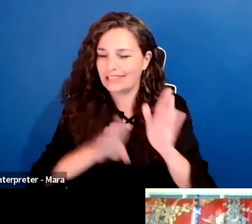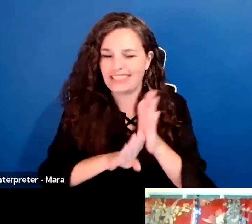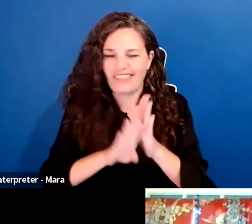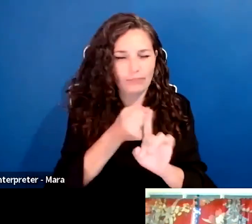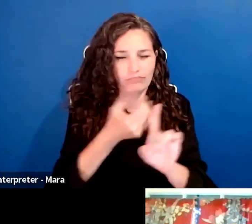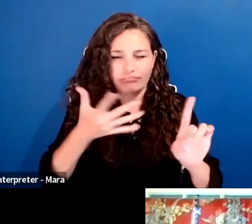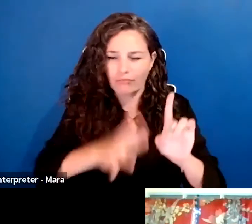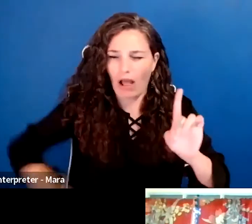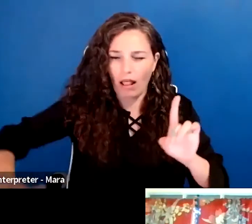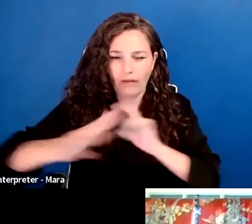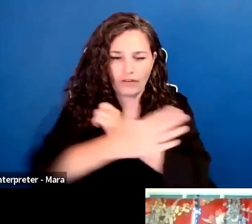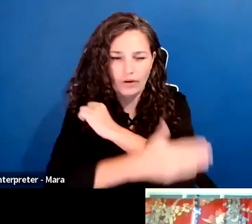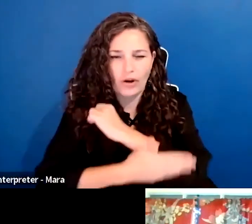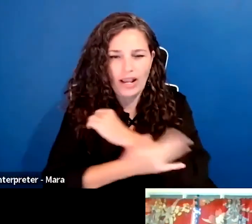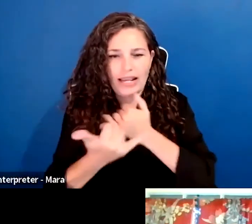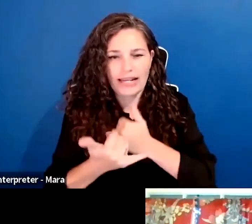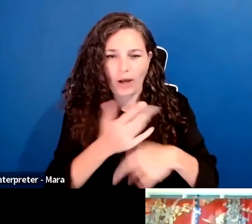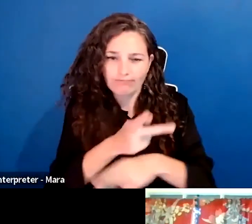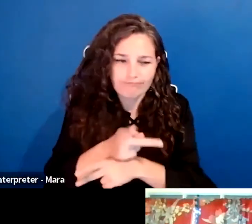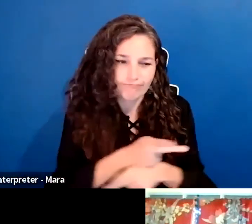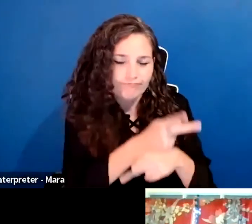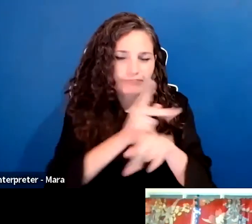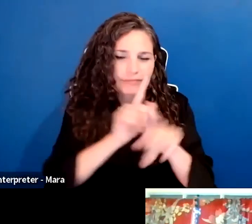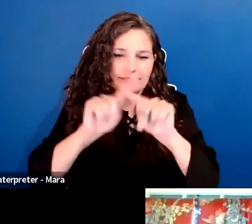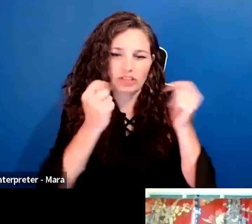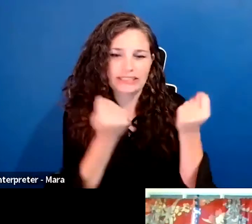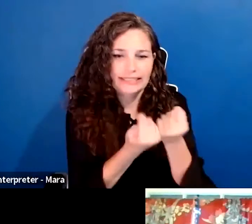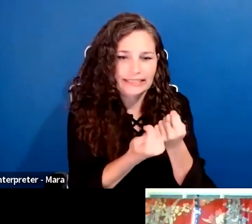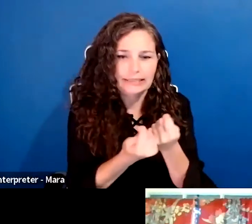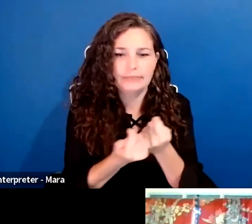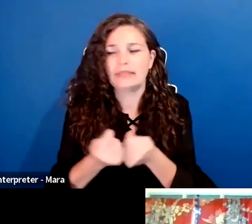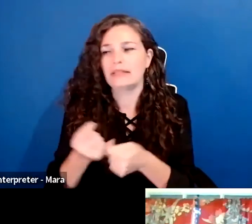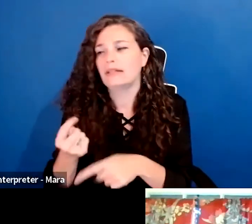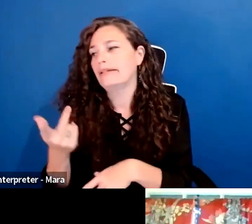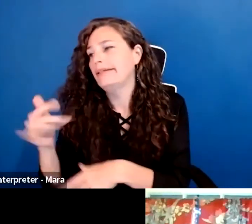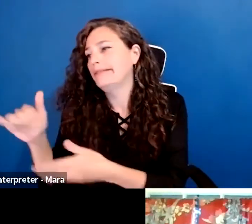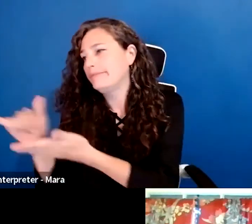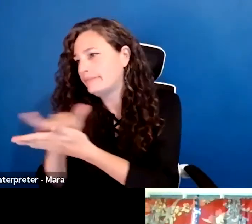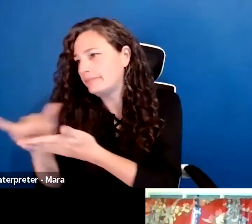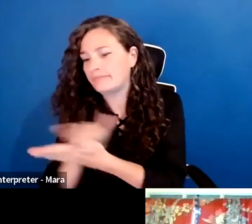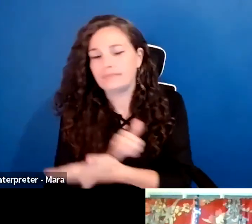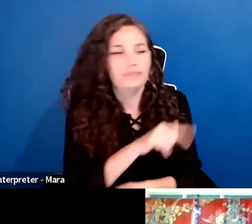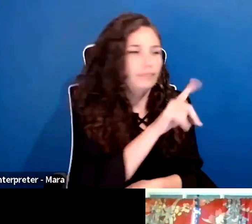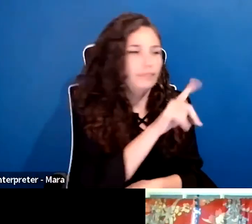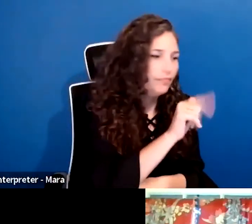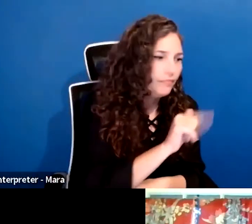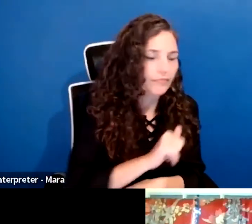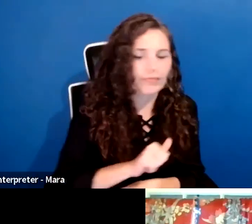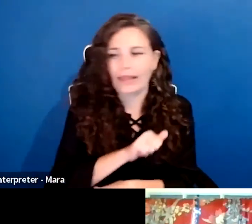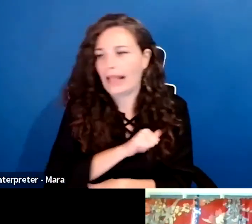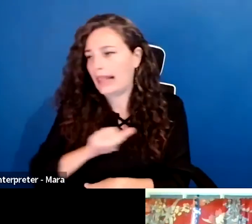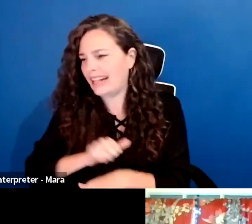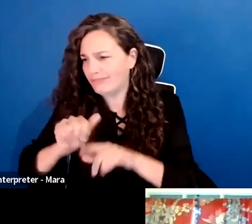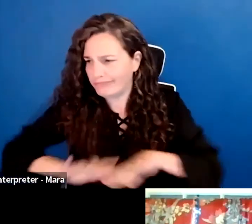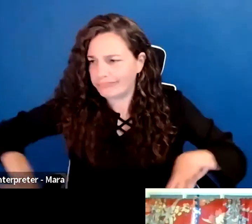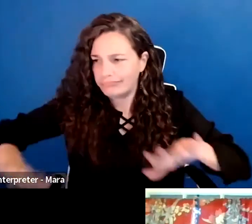and now oversees teams of field reps in New York Los Angeles, Atlanta, and other regions around the country.